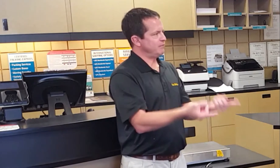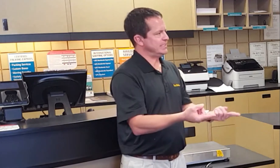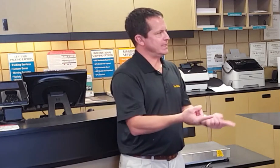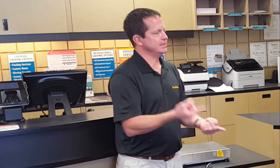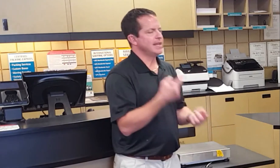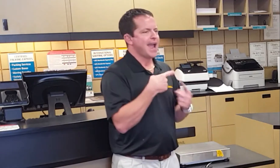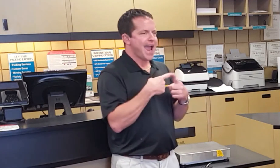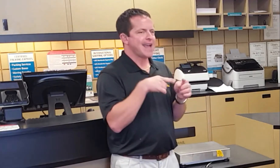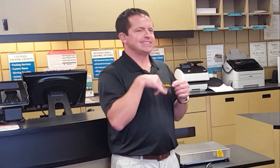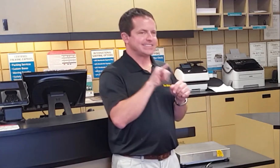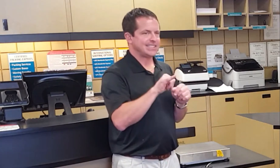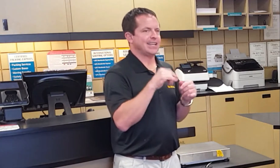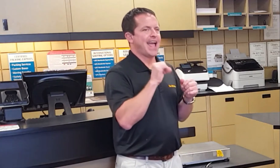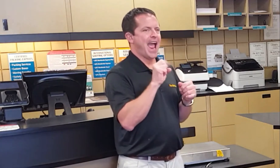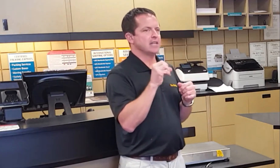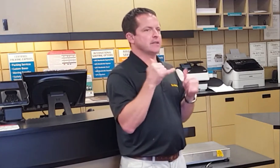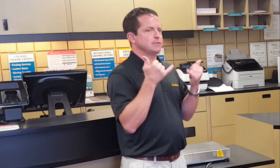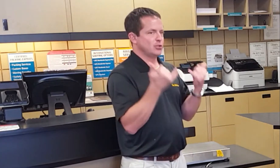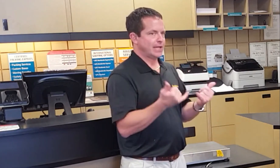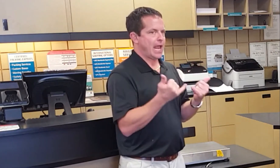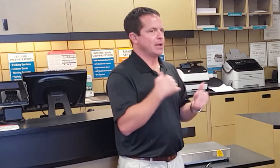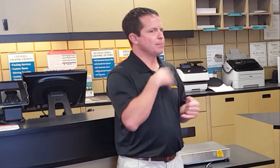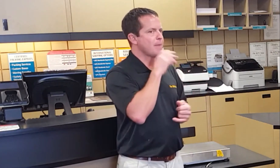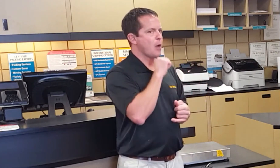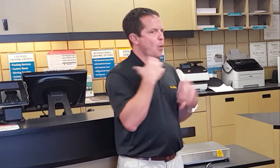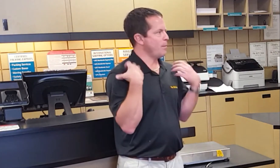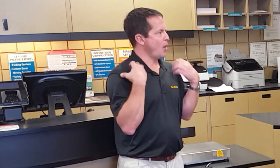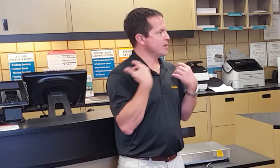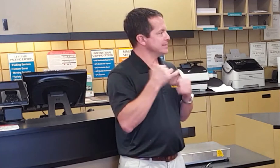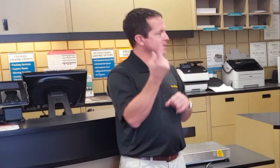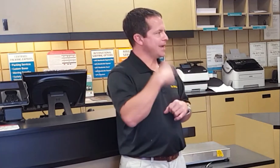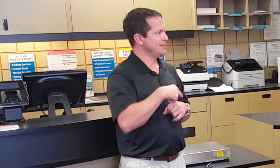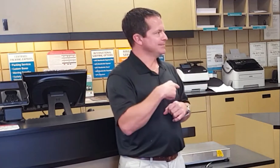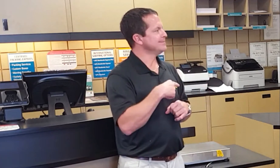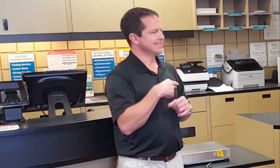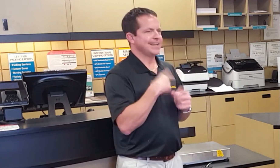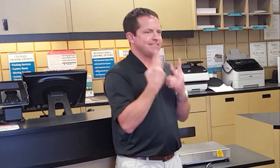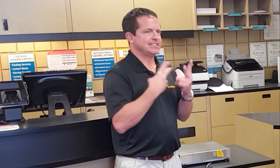And then he asked me if I wanted to buy it, and since then I've been here.